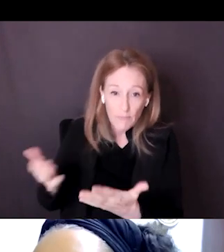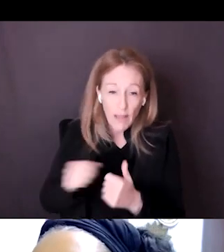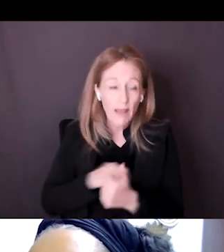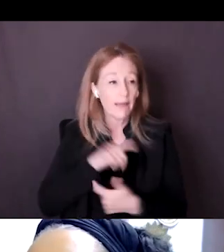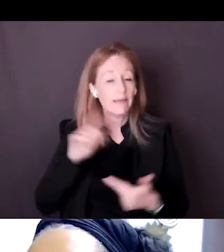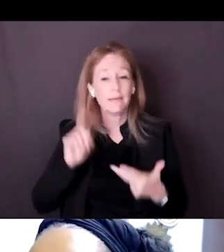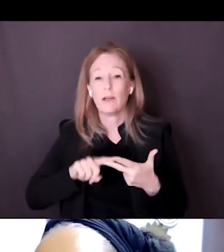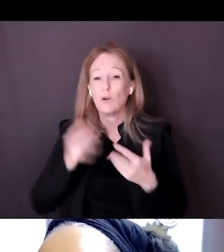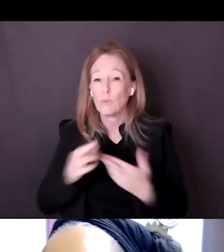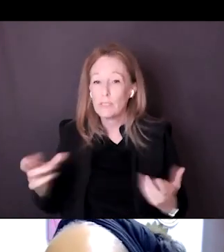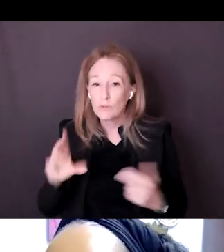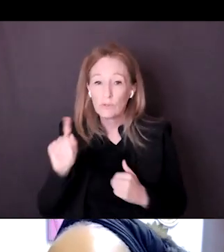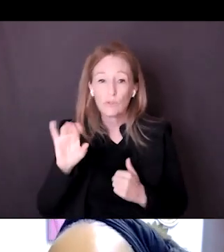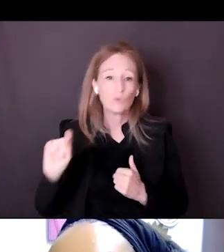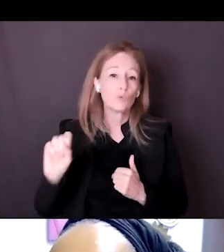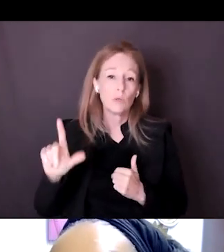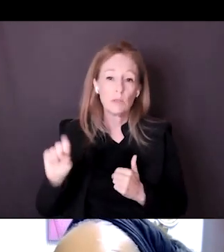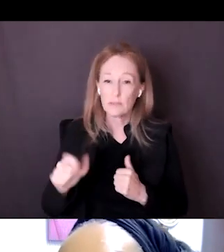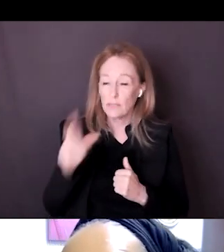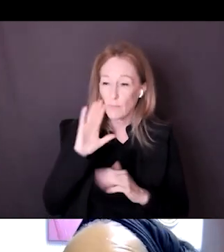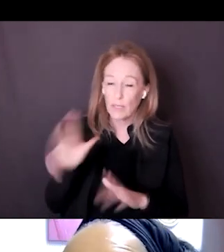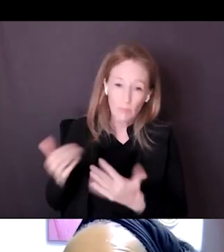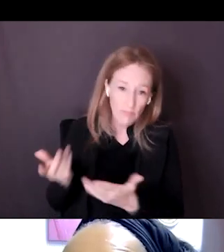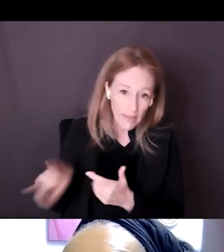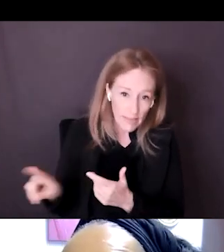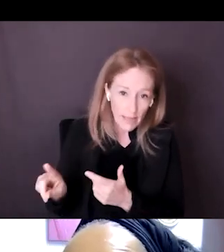TOGETHER FOR THEM SO THEY HAVE THE INFORMATION THEY NEED TO SHARE